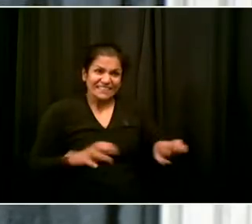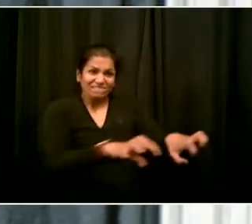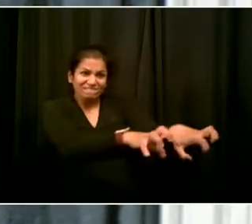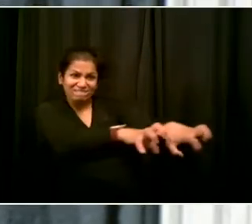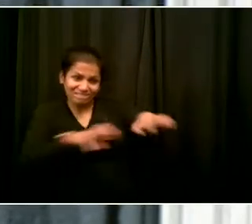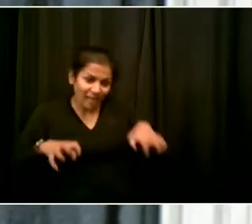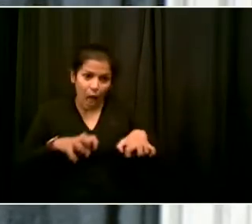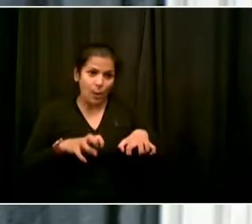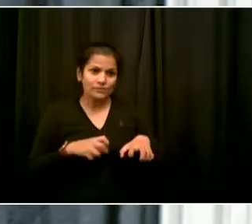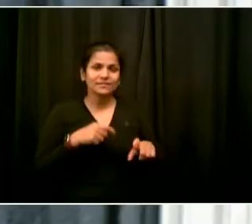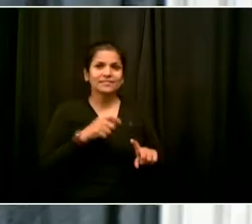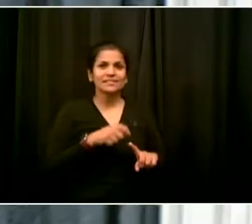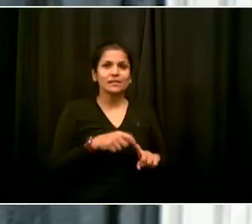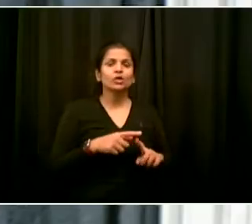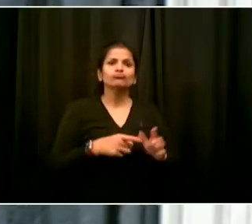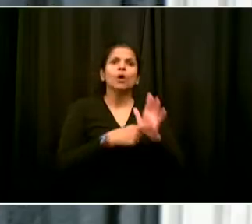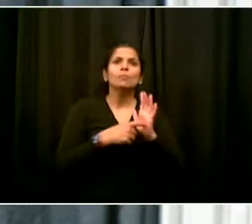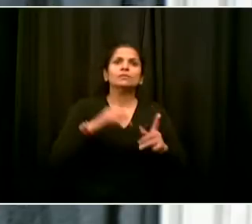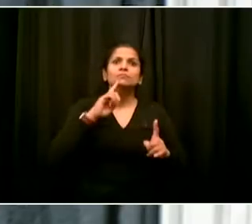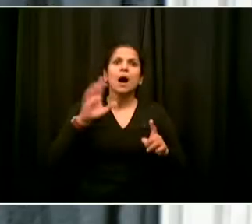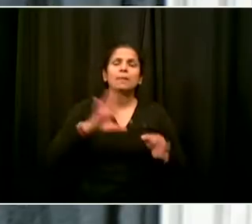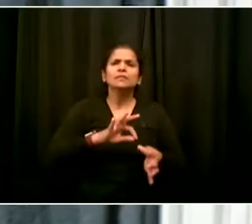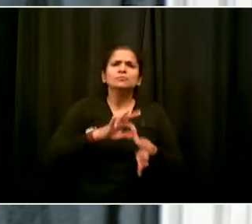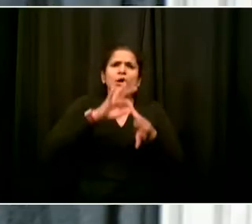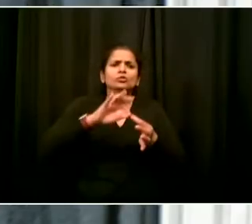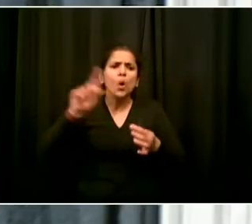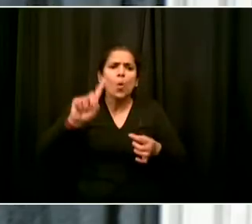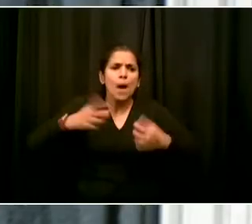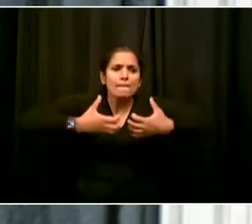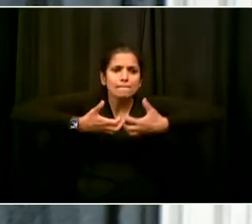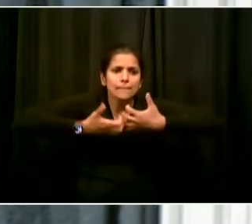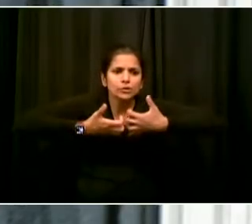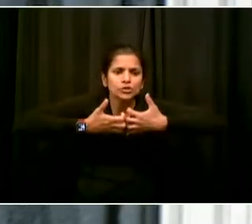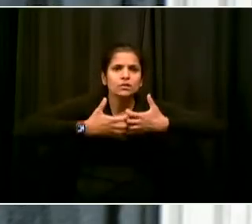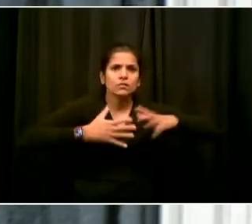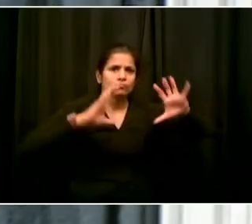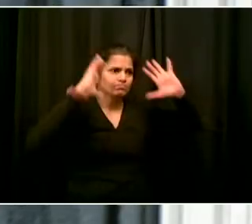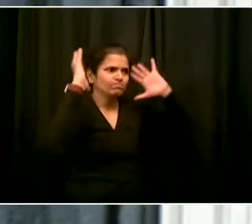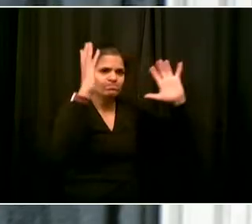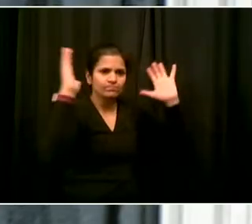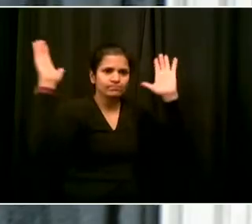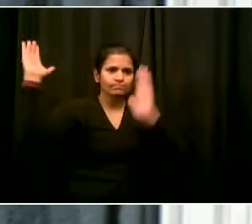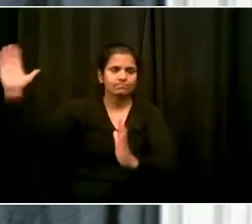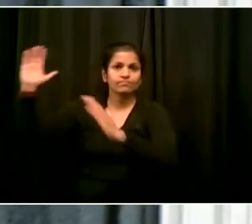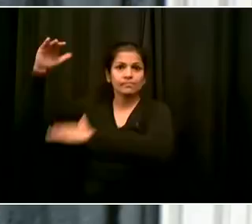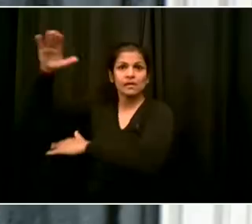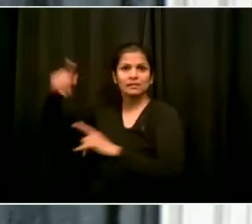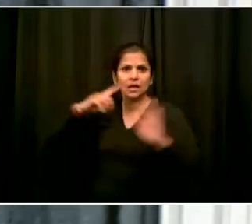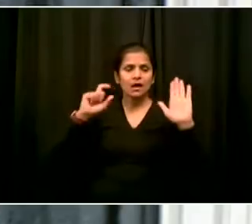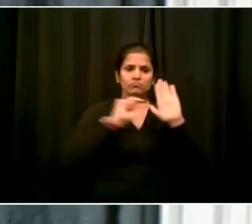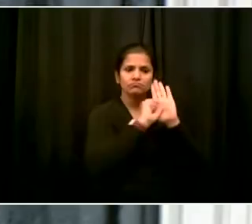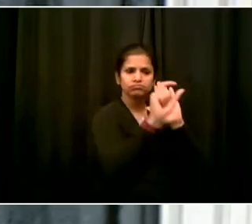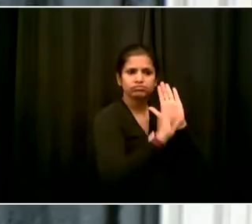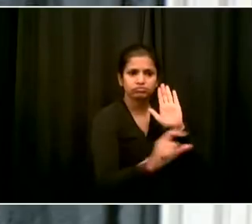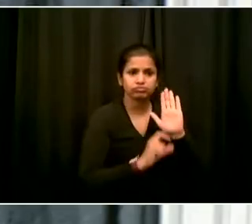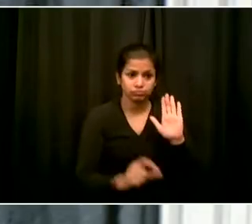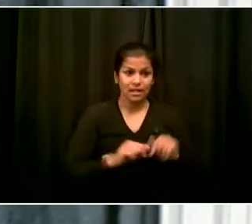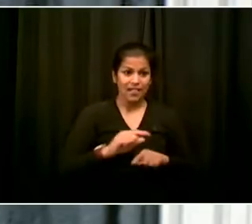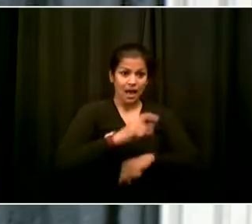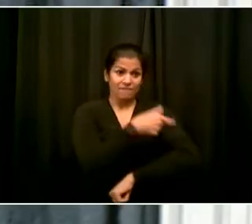FROZEN VACCINES. THIS IS IN ADDITION TO HOSPITAL CAPACITIES, AND OVER 50